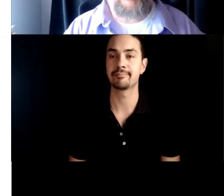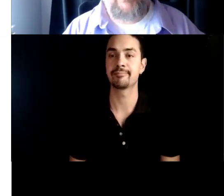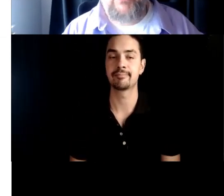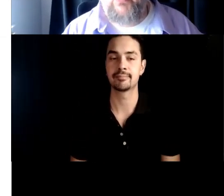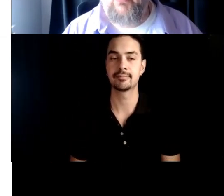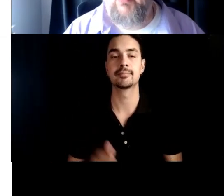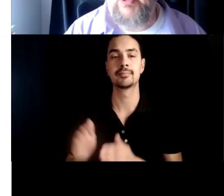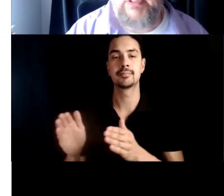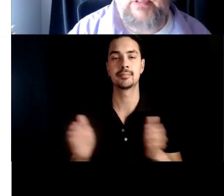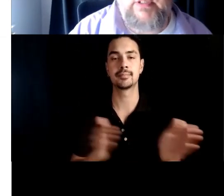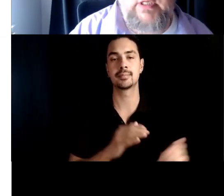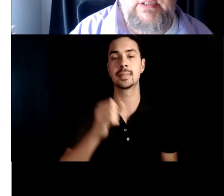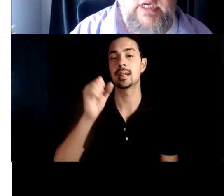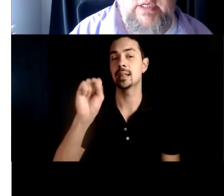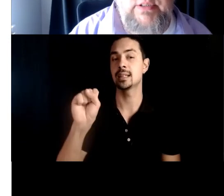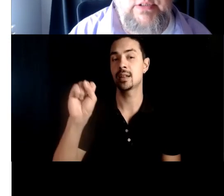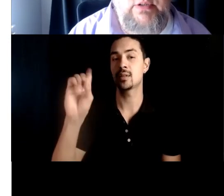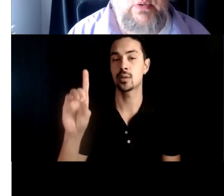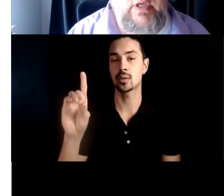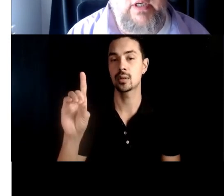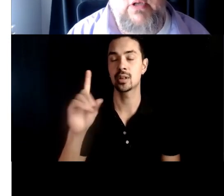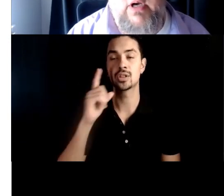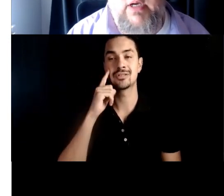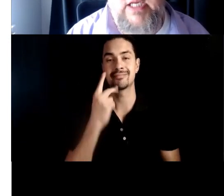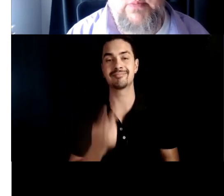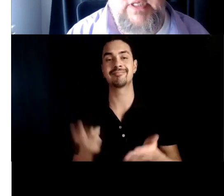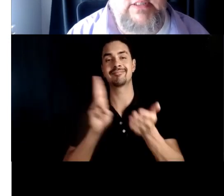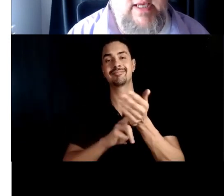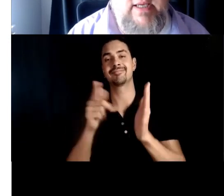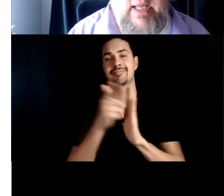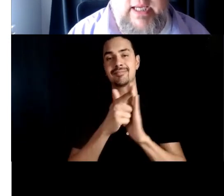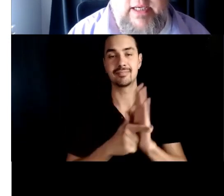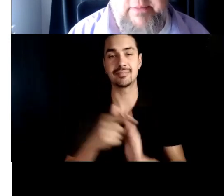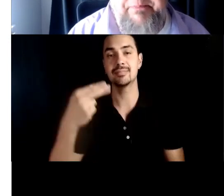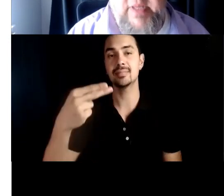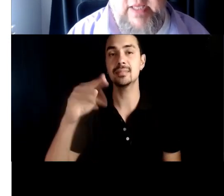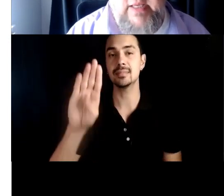So South Dakota just signed into law, HB 1080,